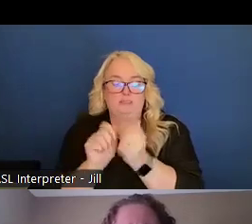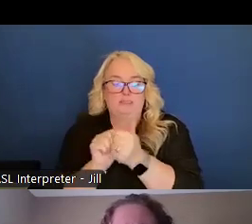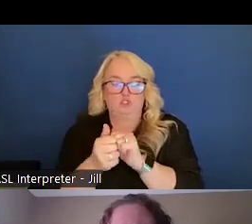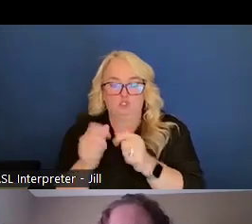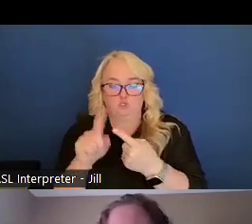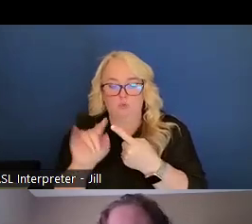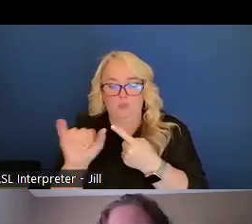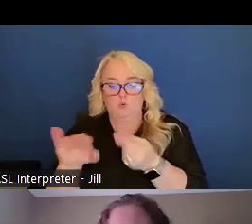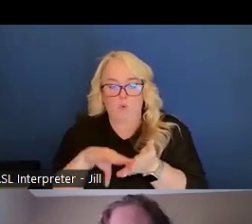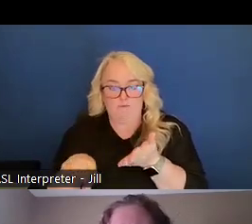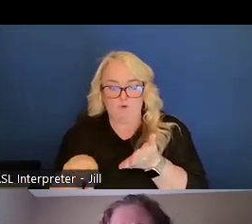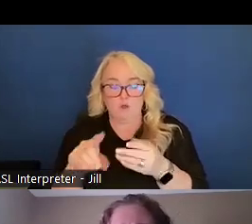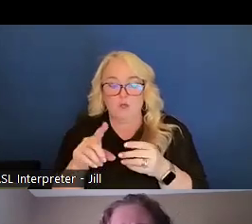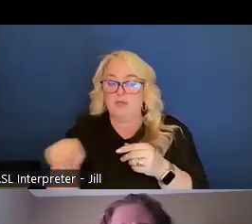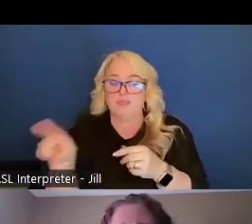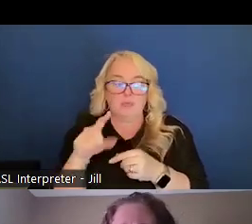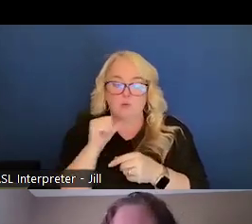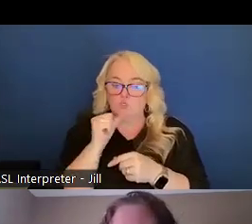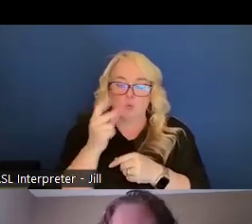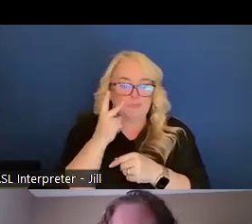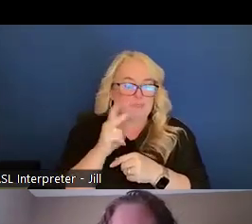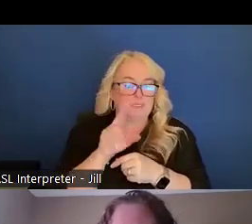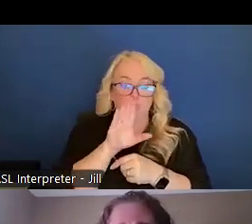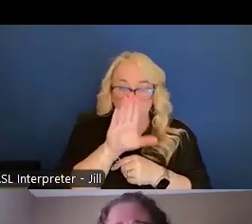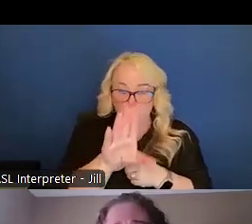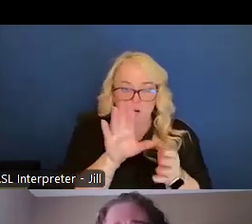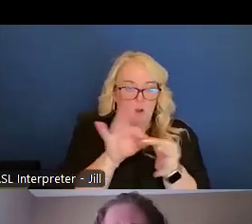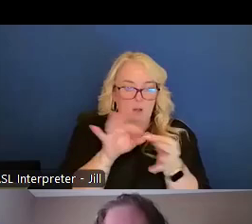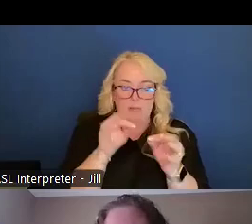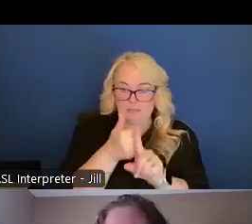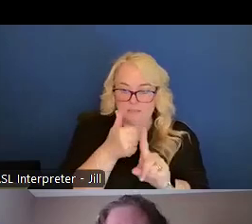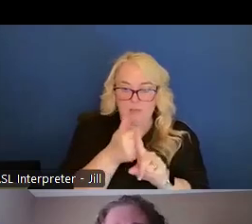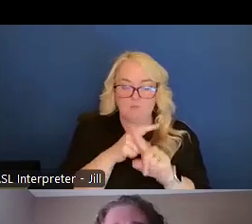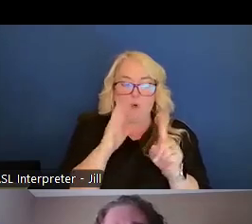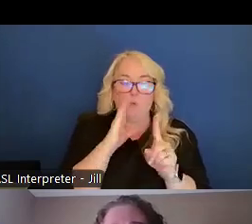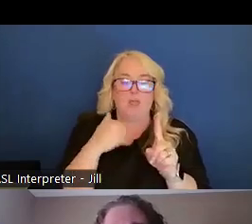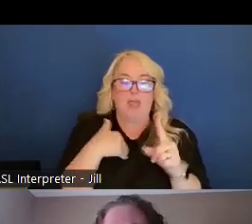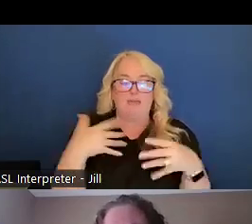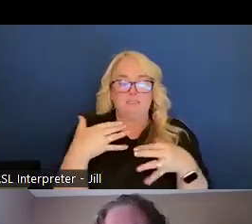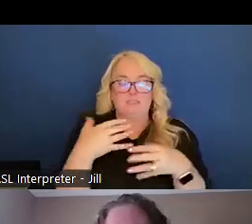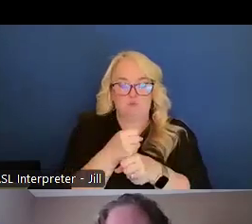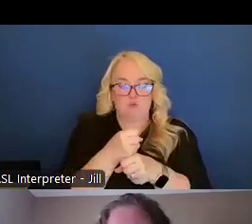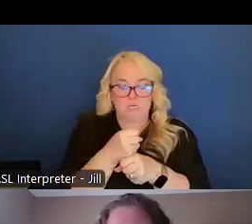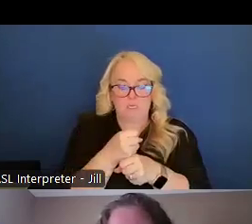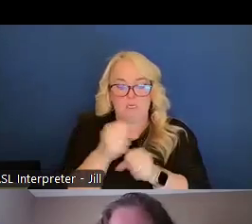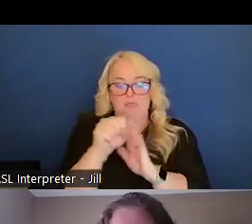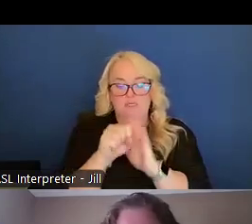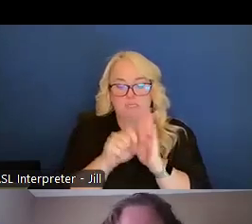won't actually see your comment itself, but it will be a summary, and the state is expected to respond to it. So at